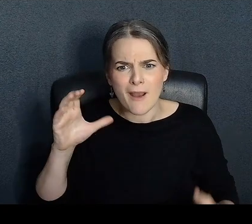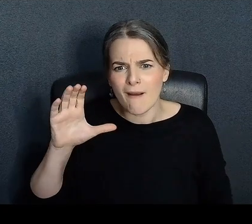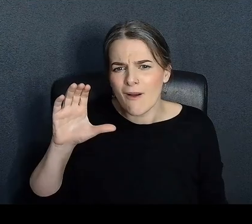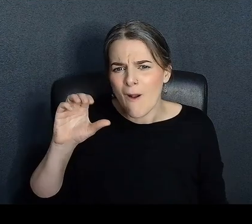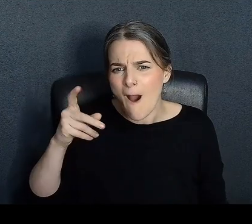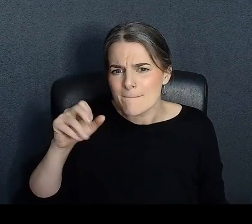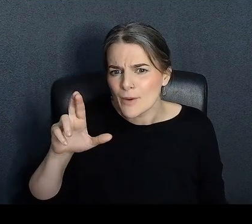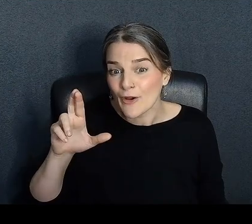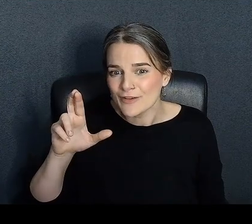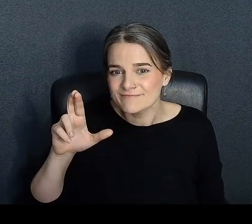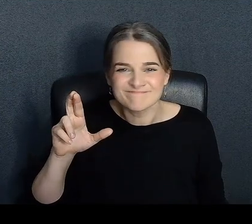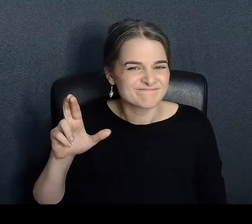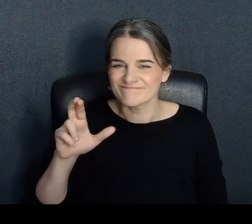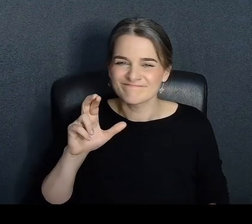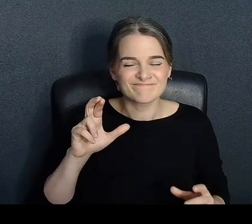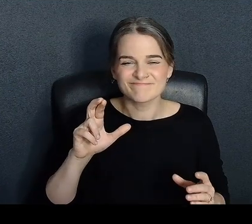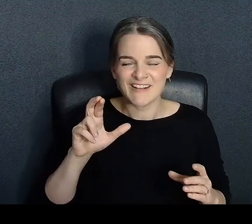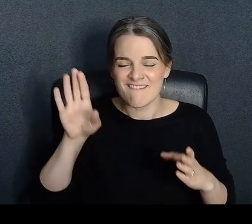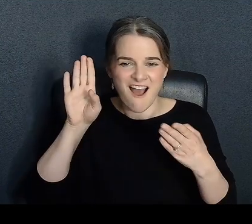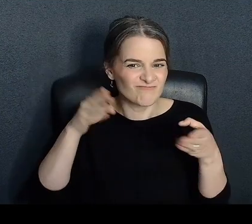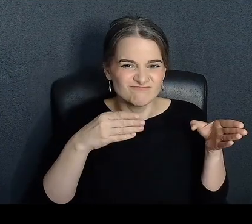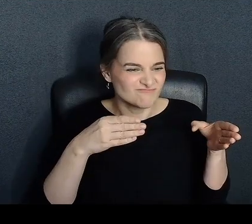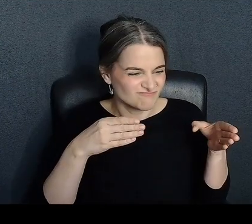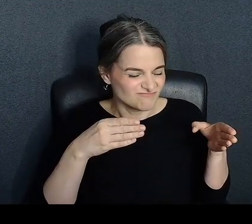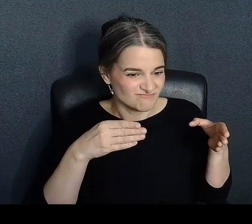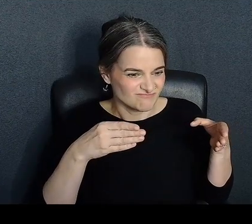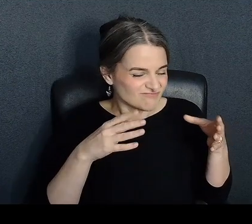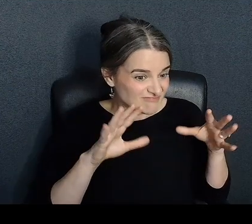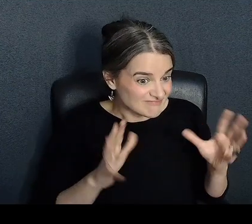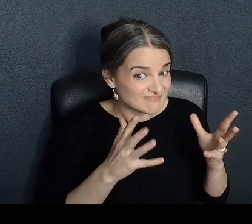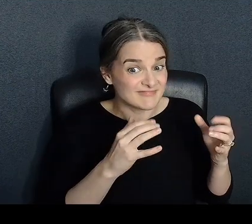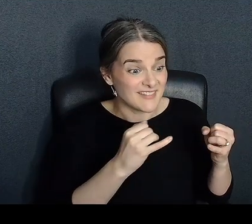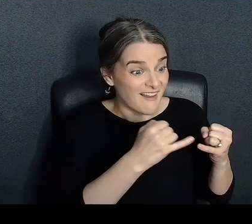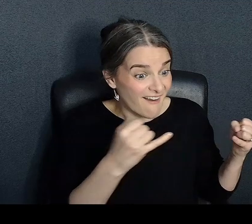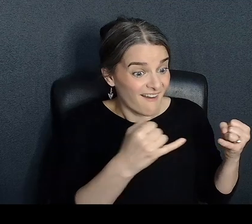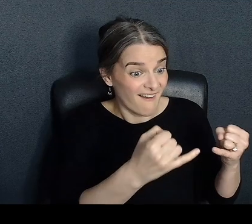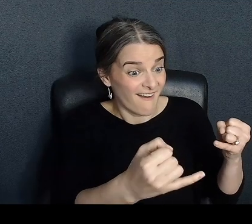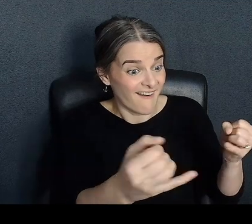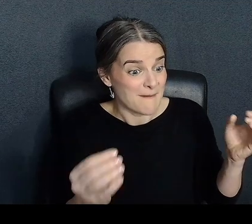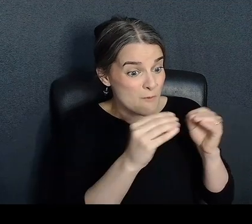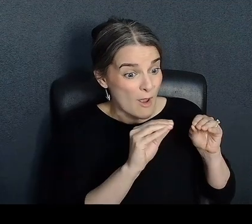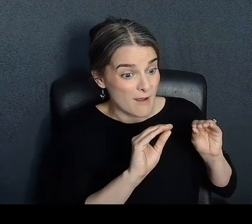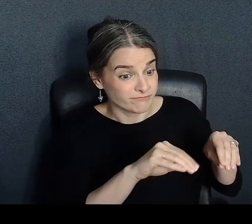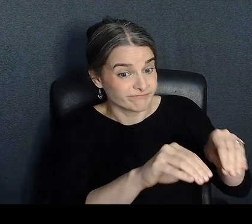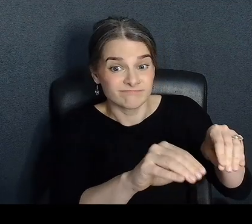Now the push is to go to a digital line such as fiber optics.